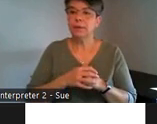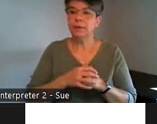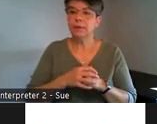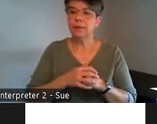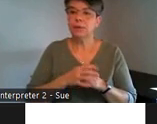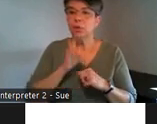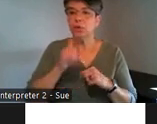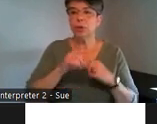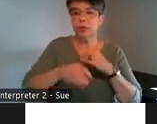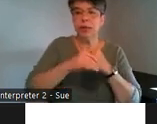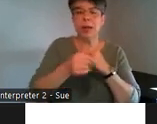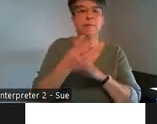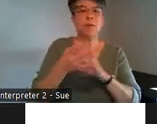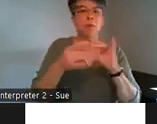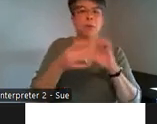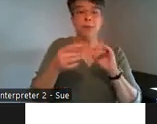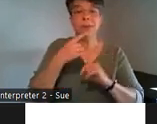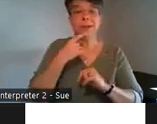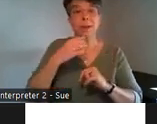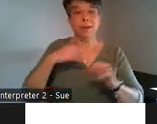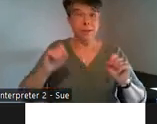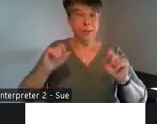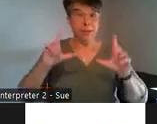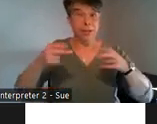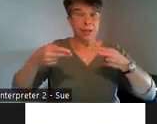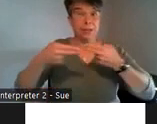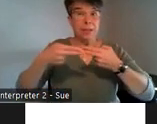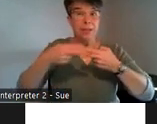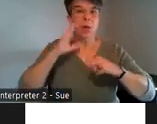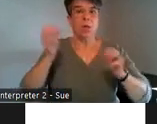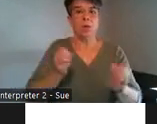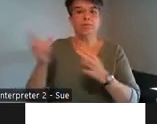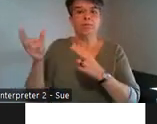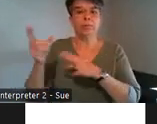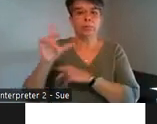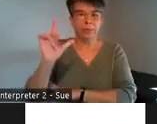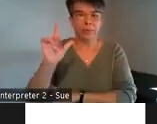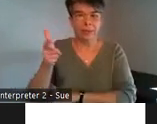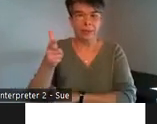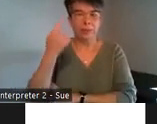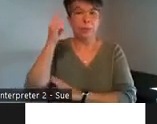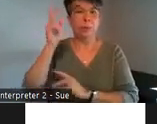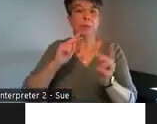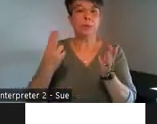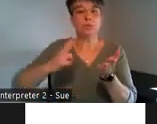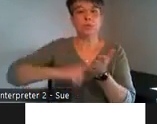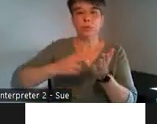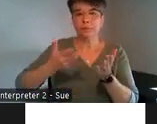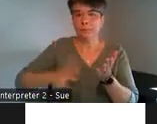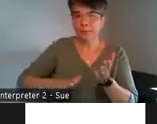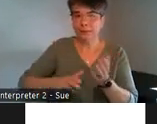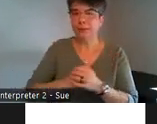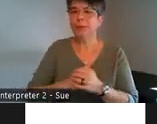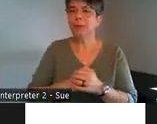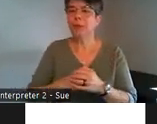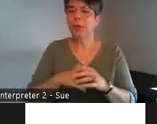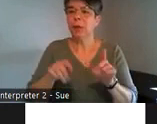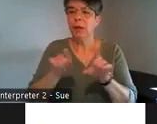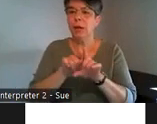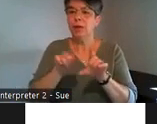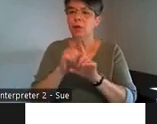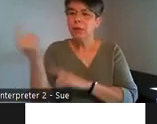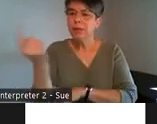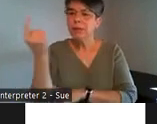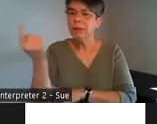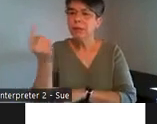I just said that will distribute the slides later on today to uh to everyone and uh somebody greatly